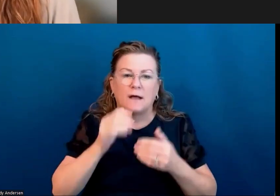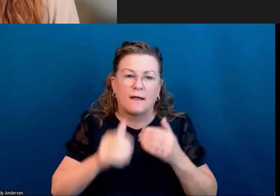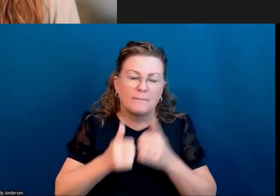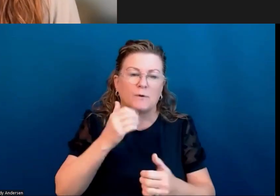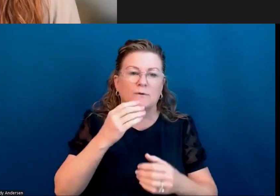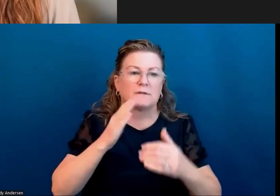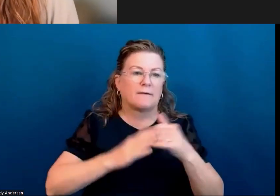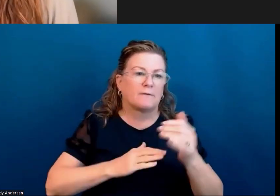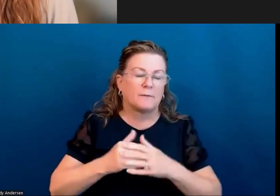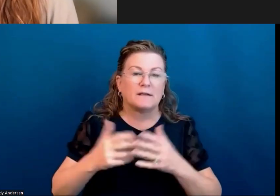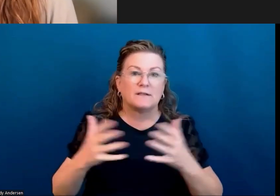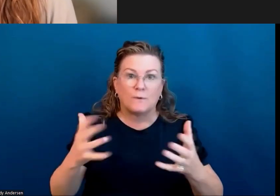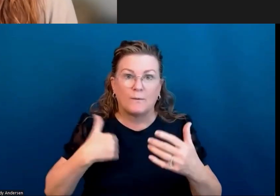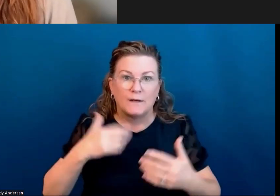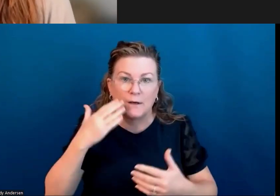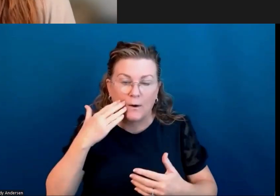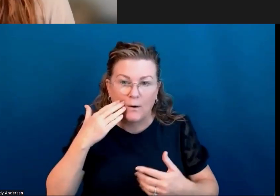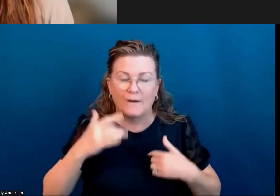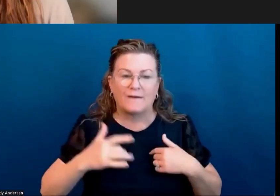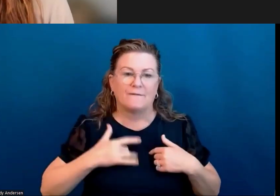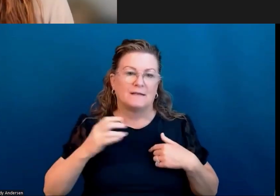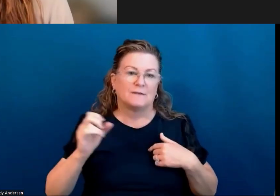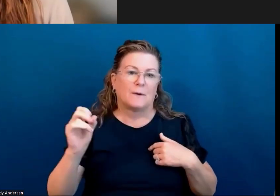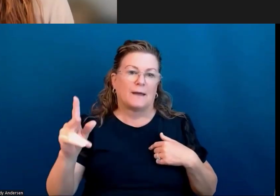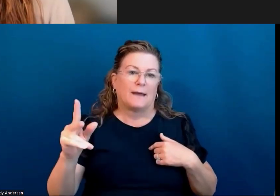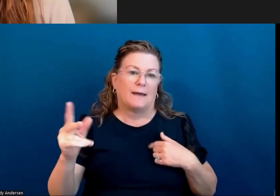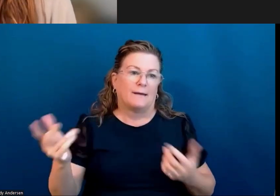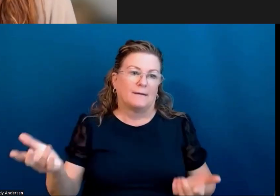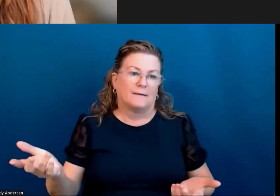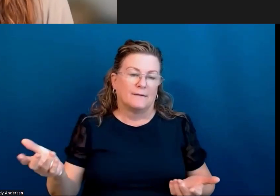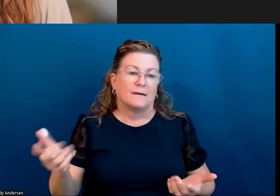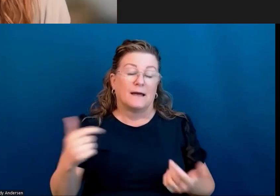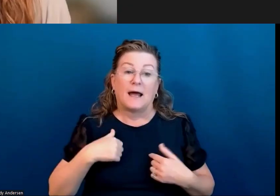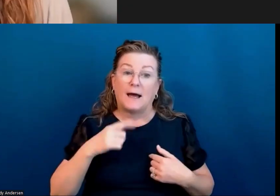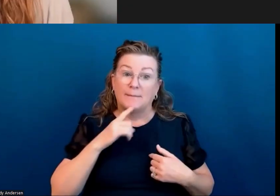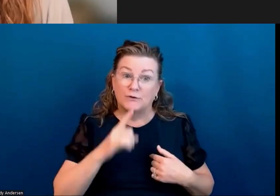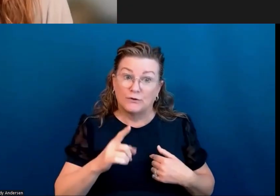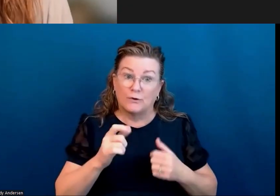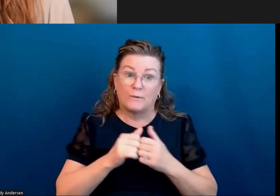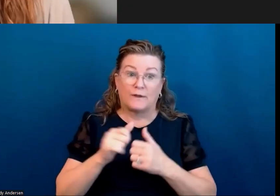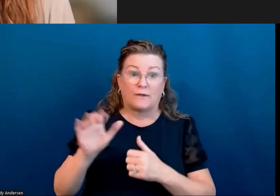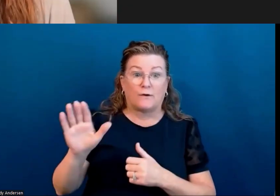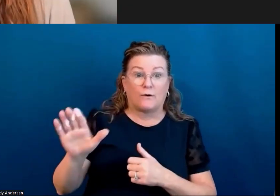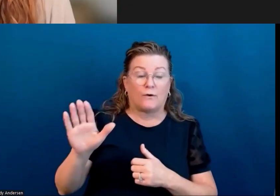eating it, it feels okay and so, and I'm sure with her, poor